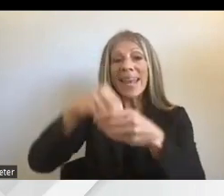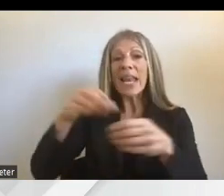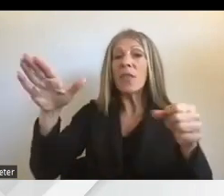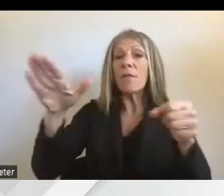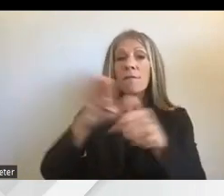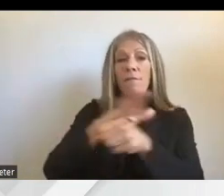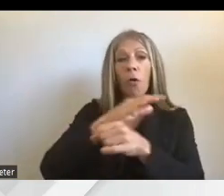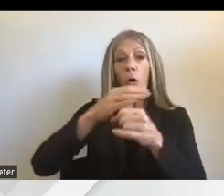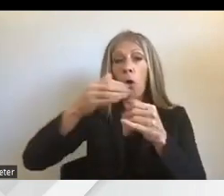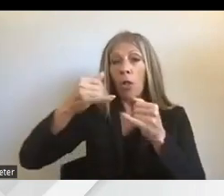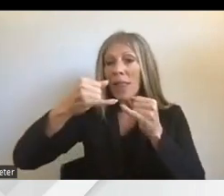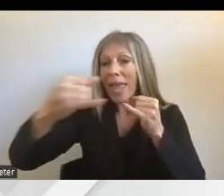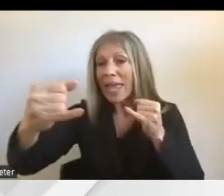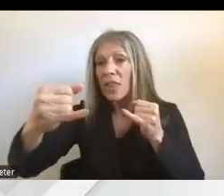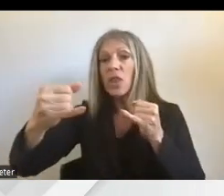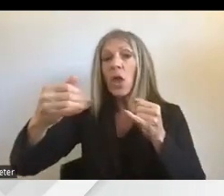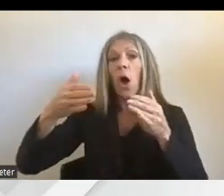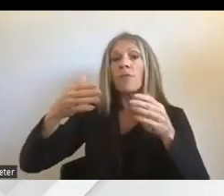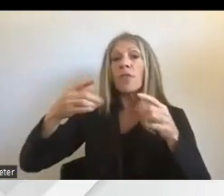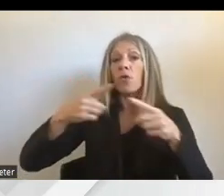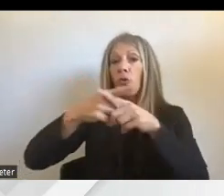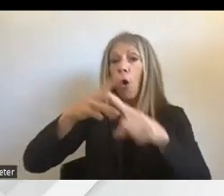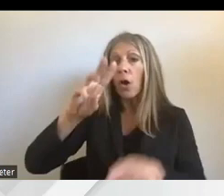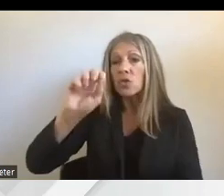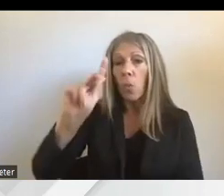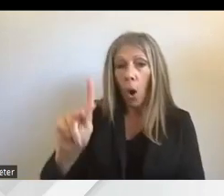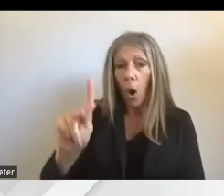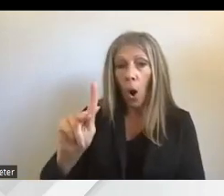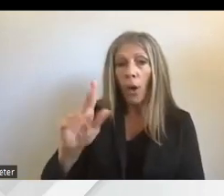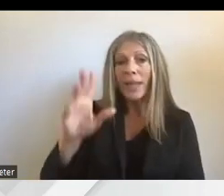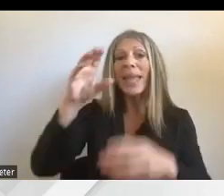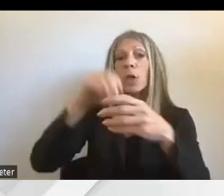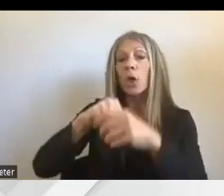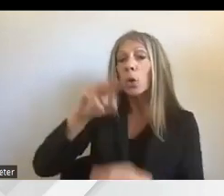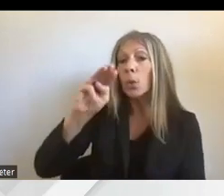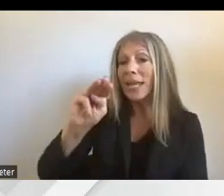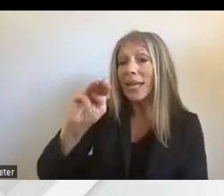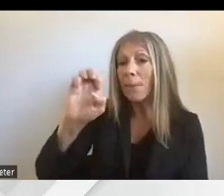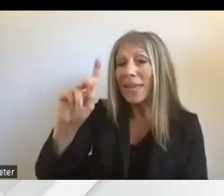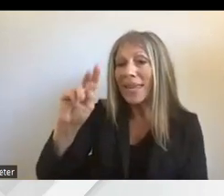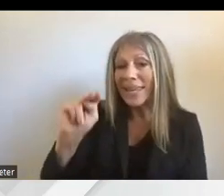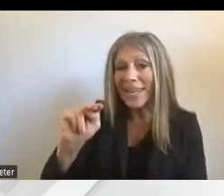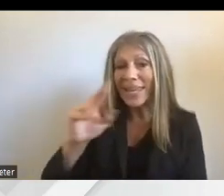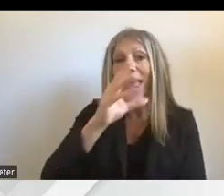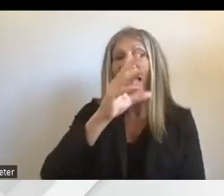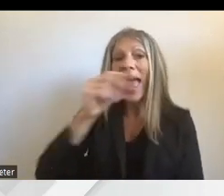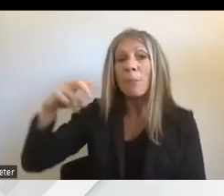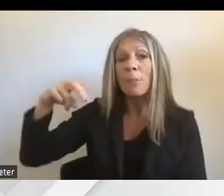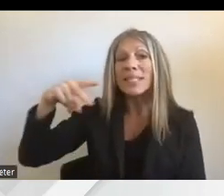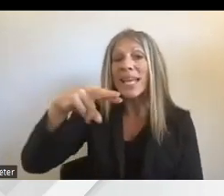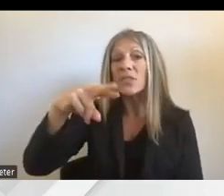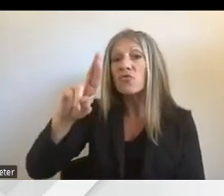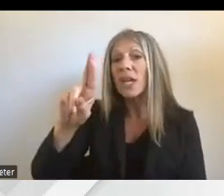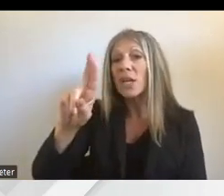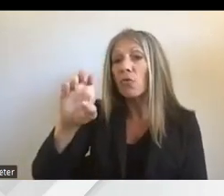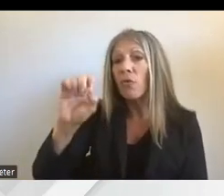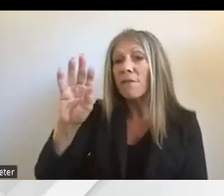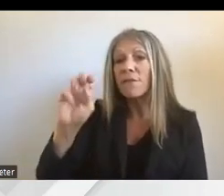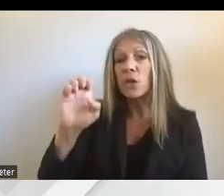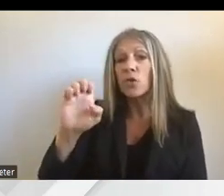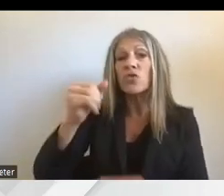for the full length of a crosswalk, including medians and pedestrian refuge islands. R302 gets